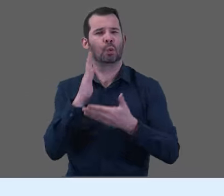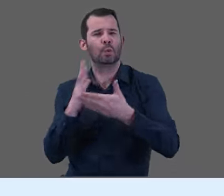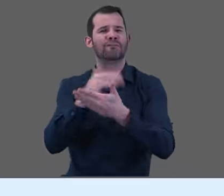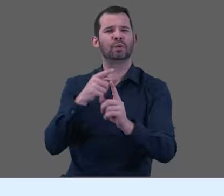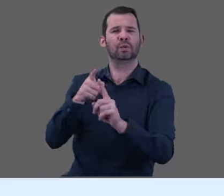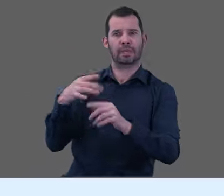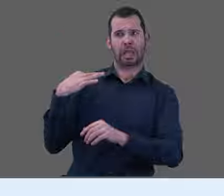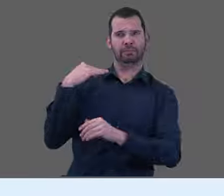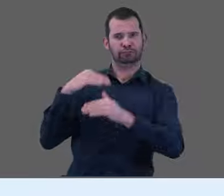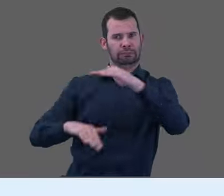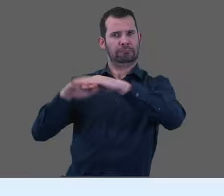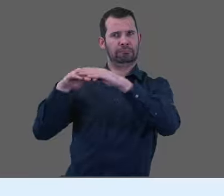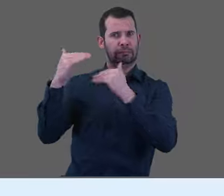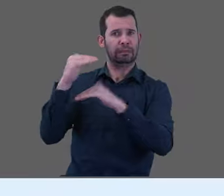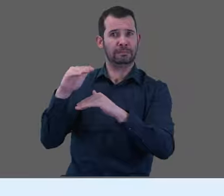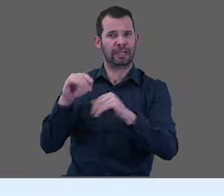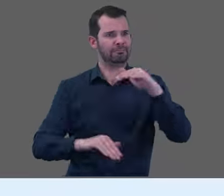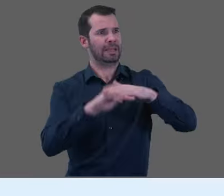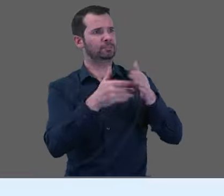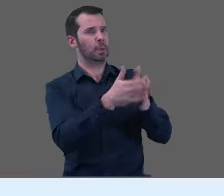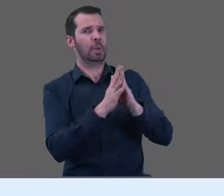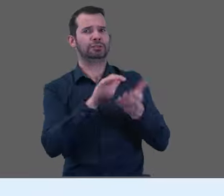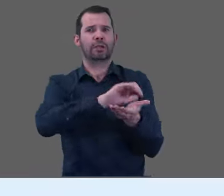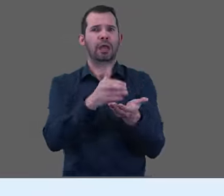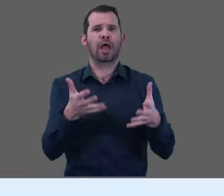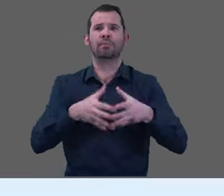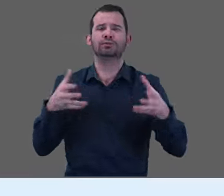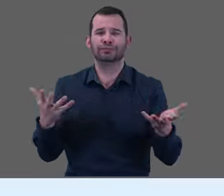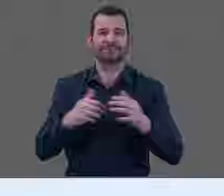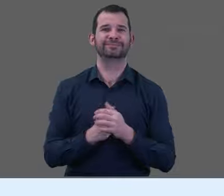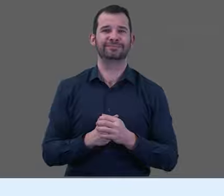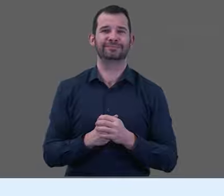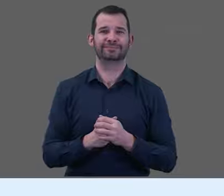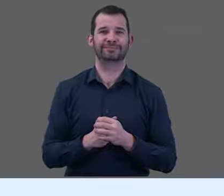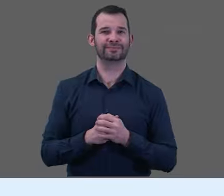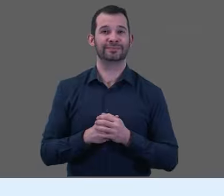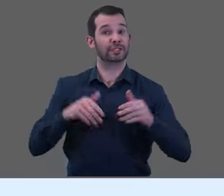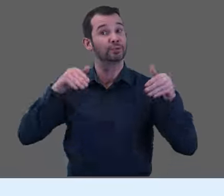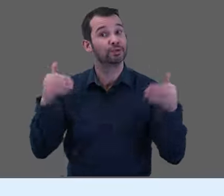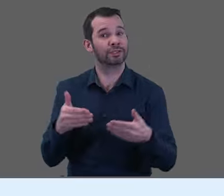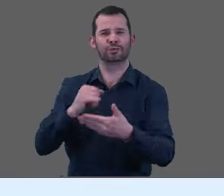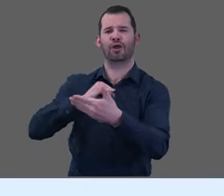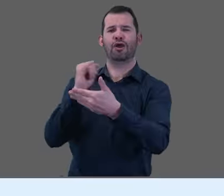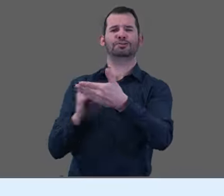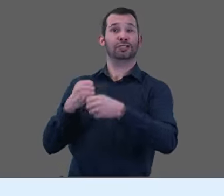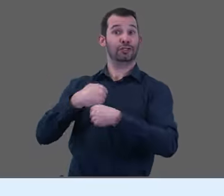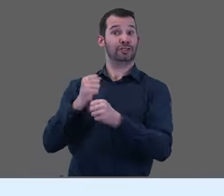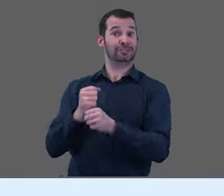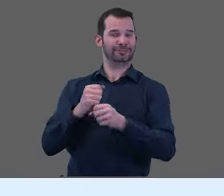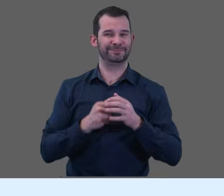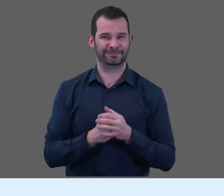and we’ll review application limits and maximum request amounts. Introduction to Artistic Creation.